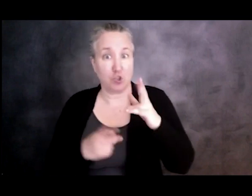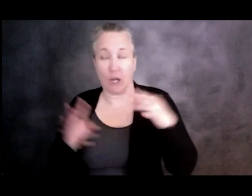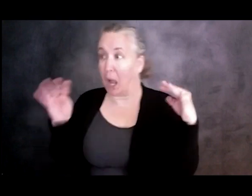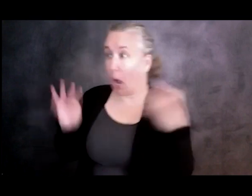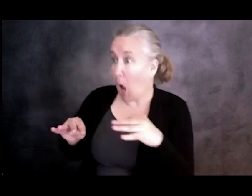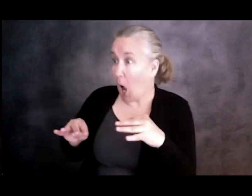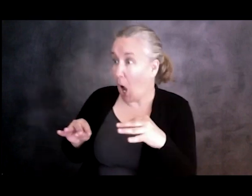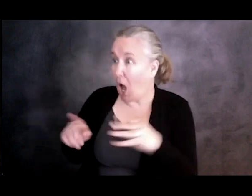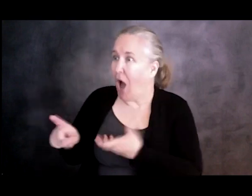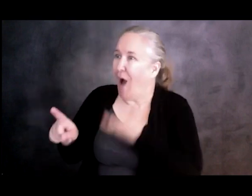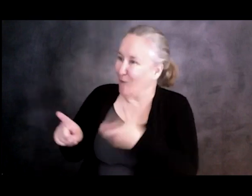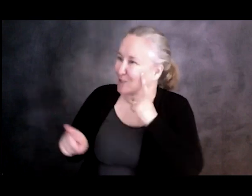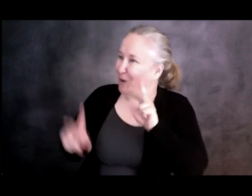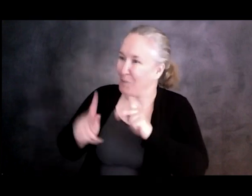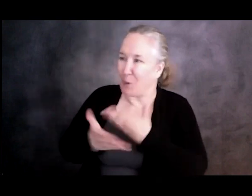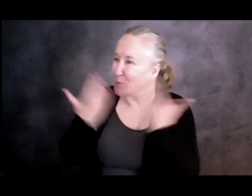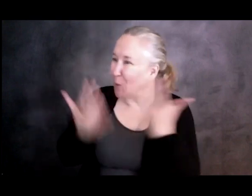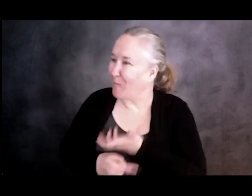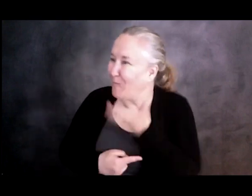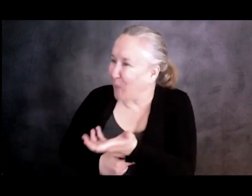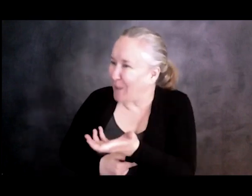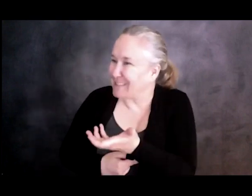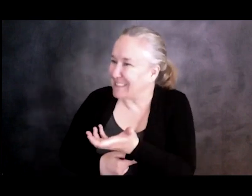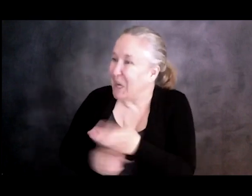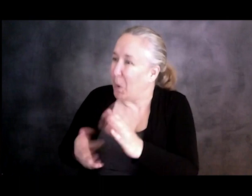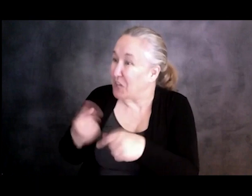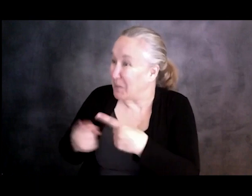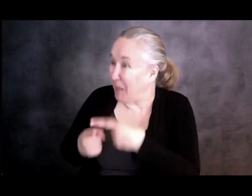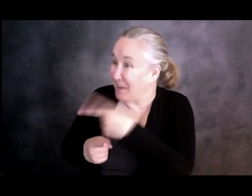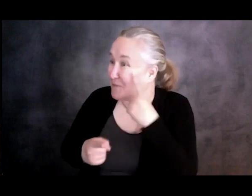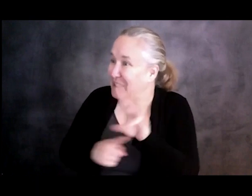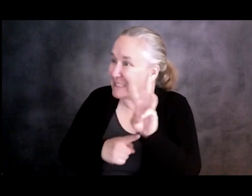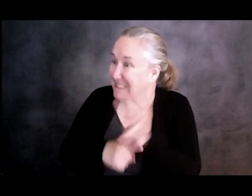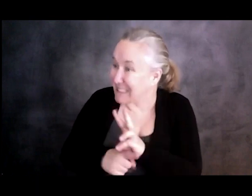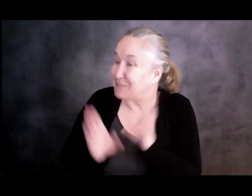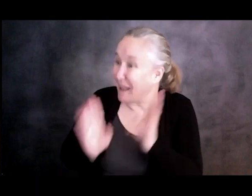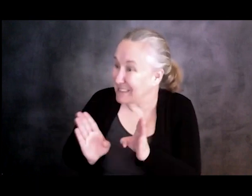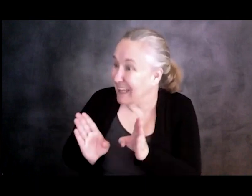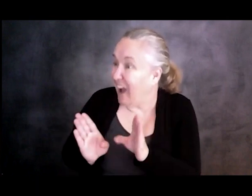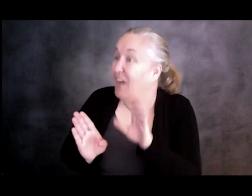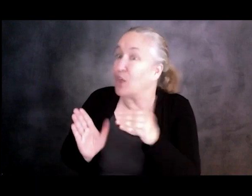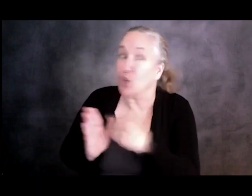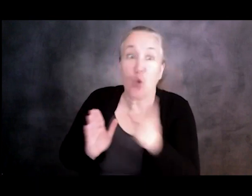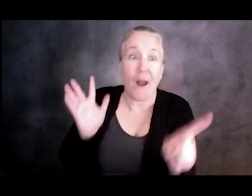is a voice for the voiceless. Let's talk about this person for six months until we get the next voice for the voiceless.